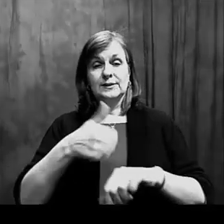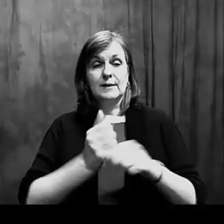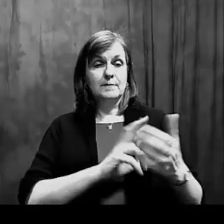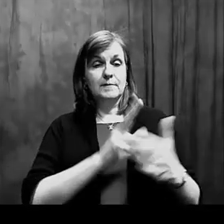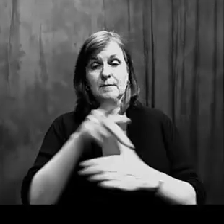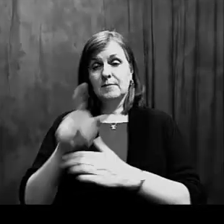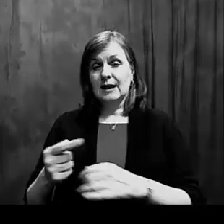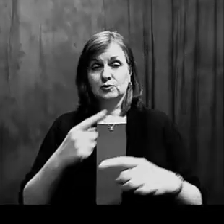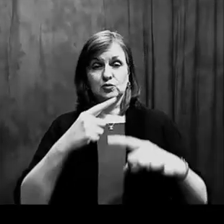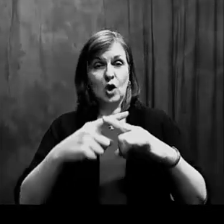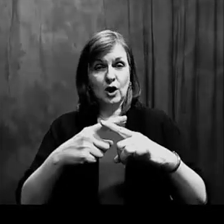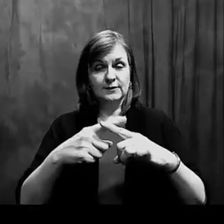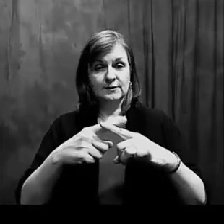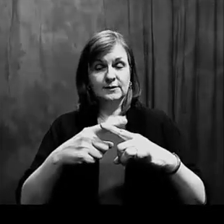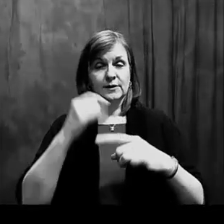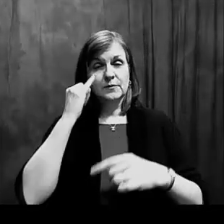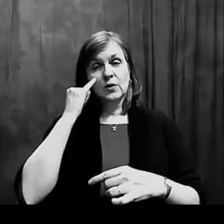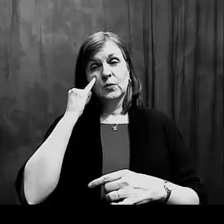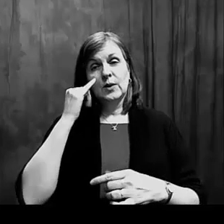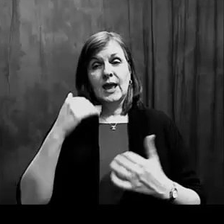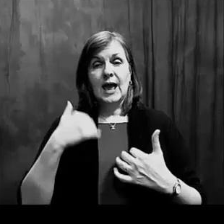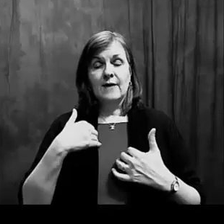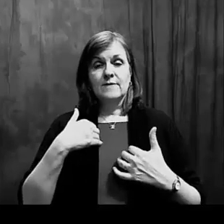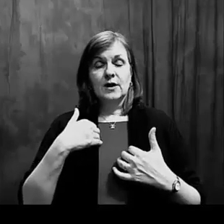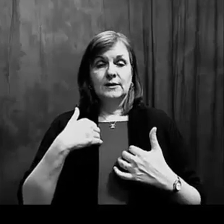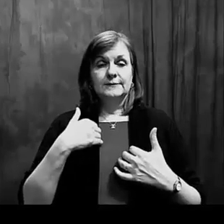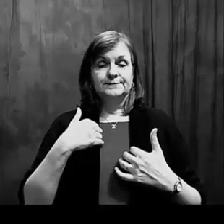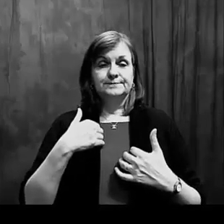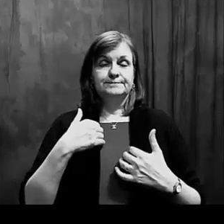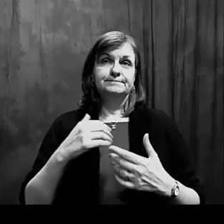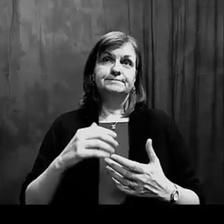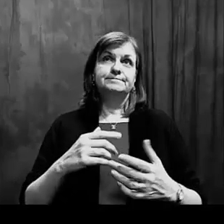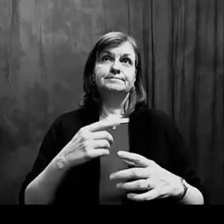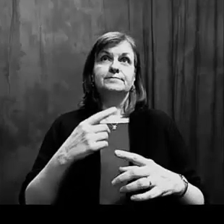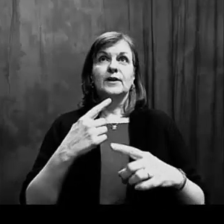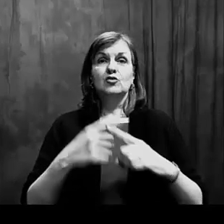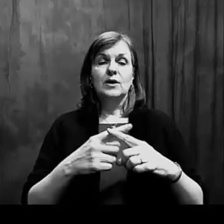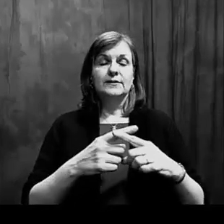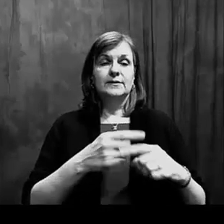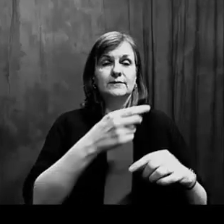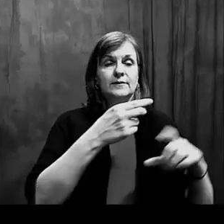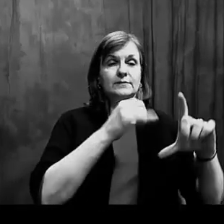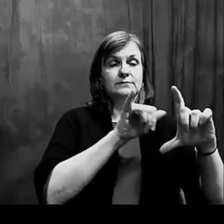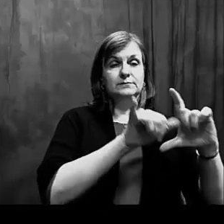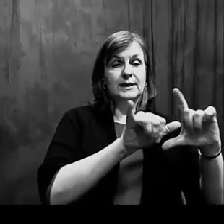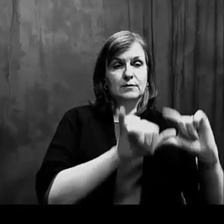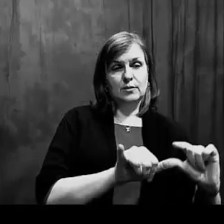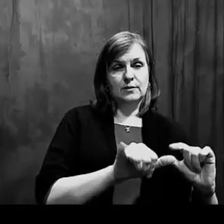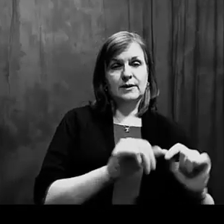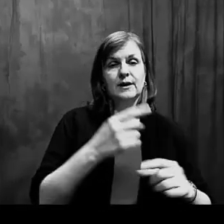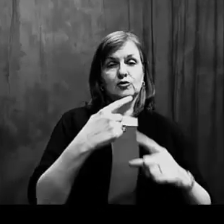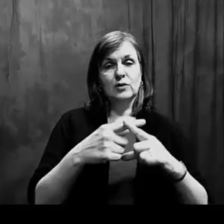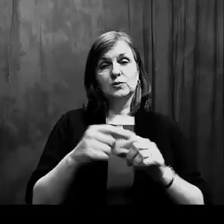is the dominant trait -- so we used capital letters to indicate dominance versus recessiveness